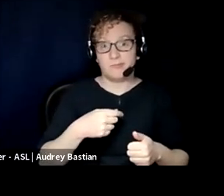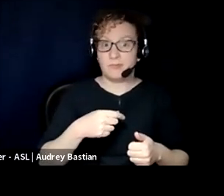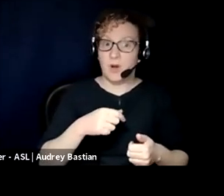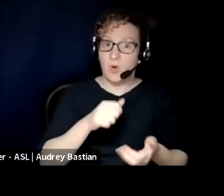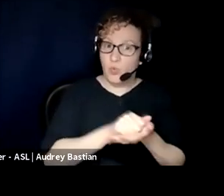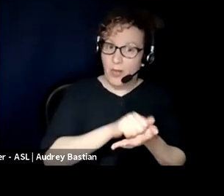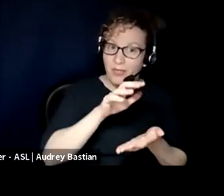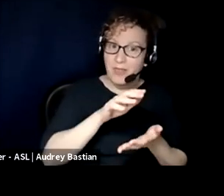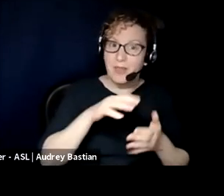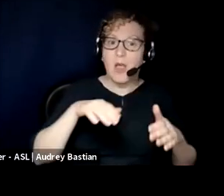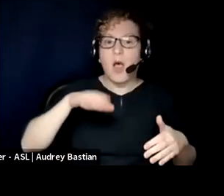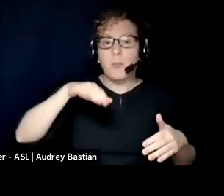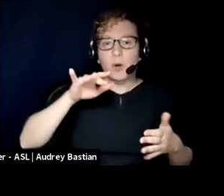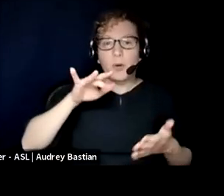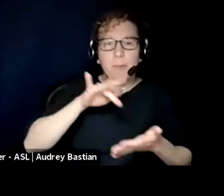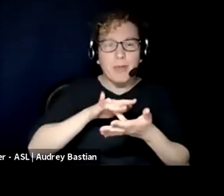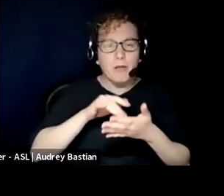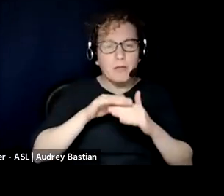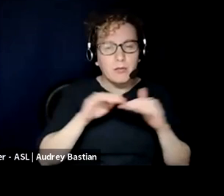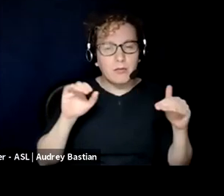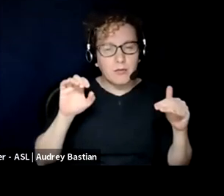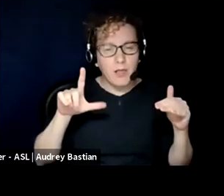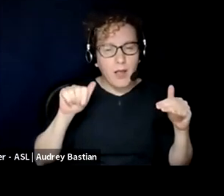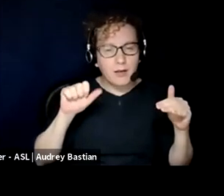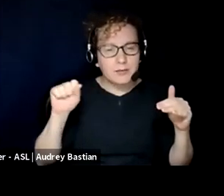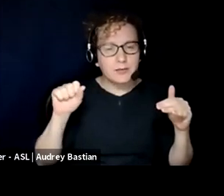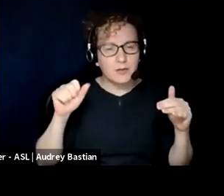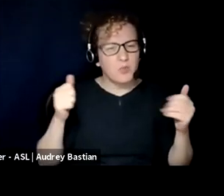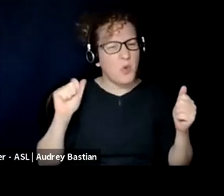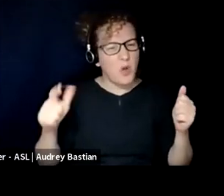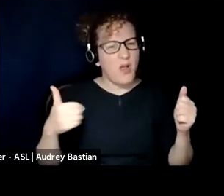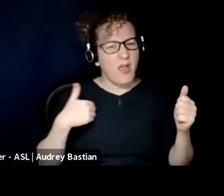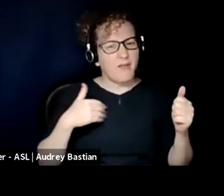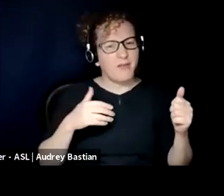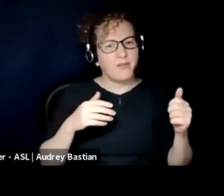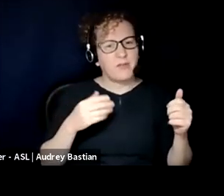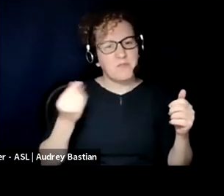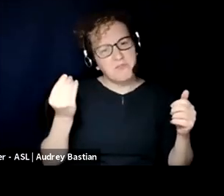class or middle class. We all had a certain degree of access and I think that it's particularly